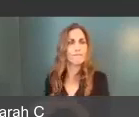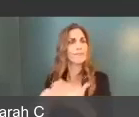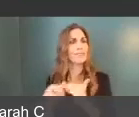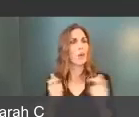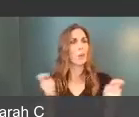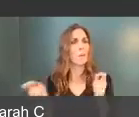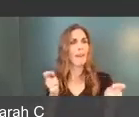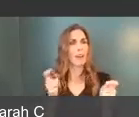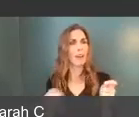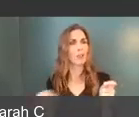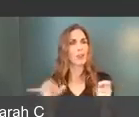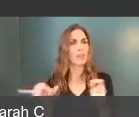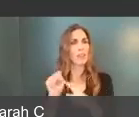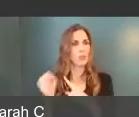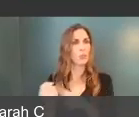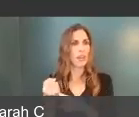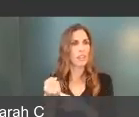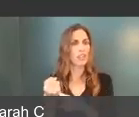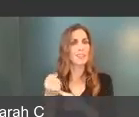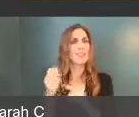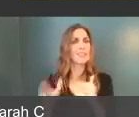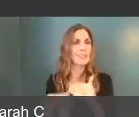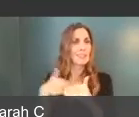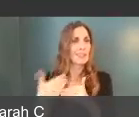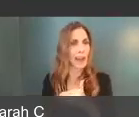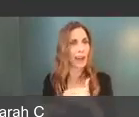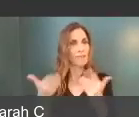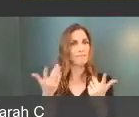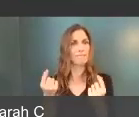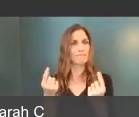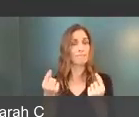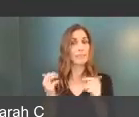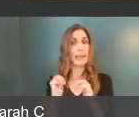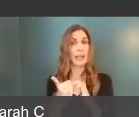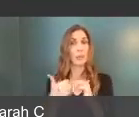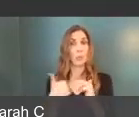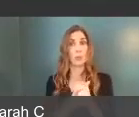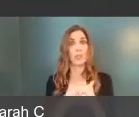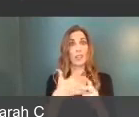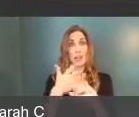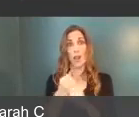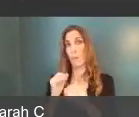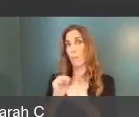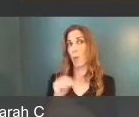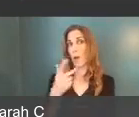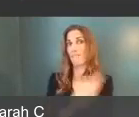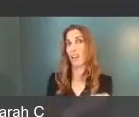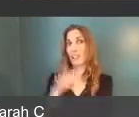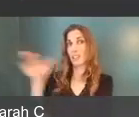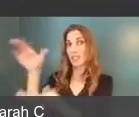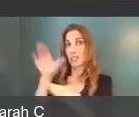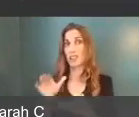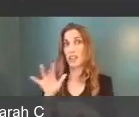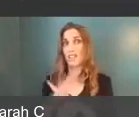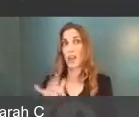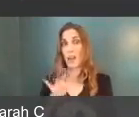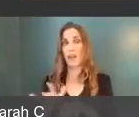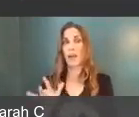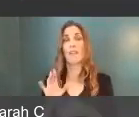this next step, that as we do get more vaccine available and we finish up with our 1A cohort,